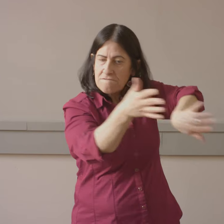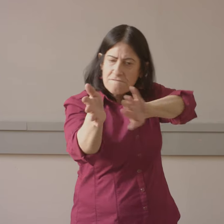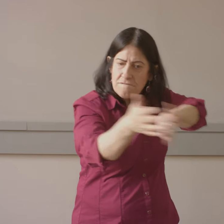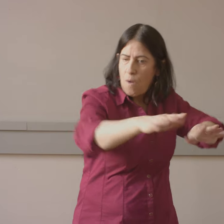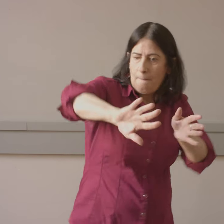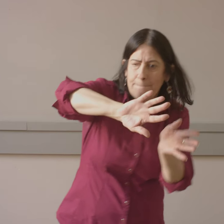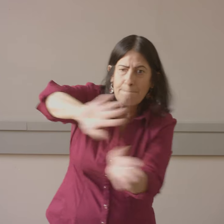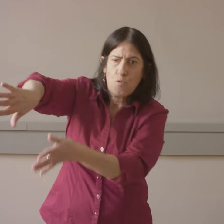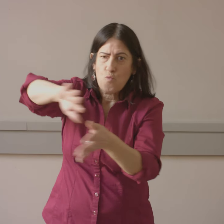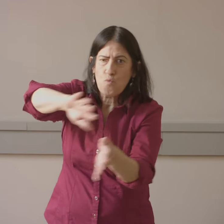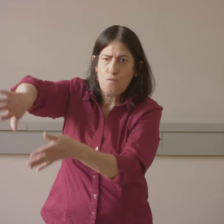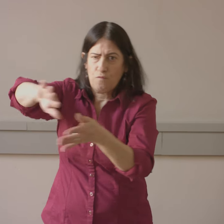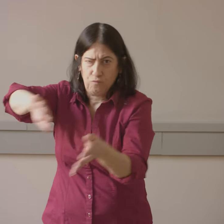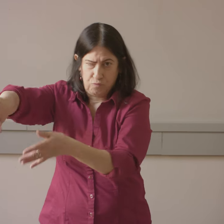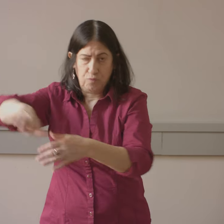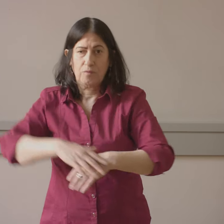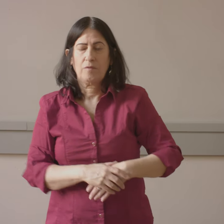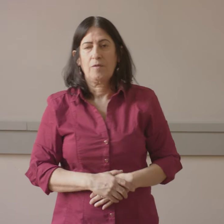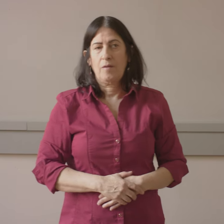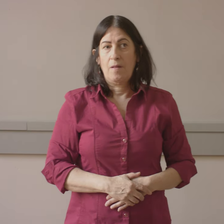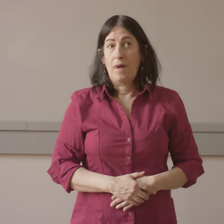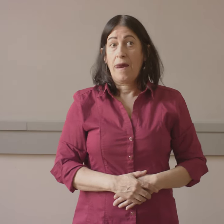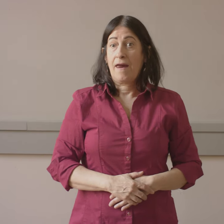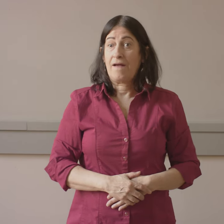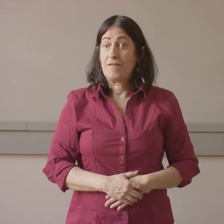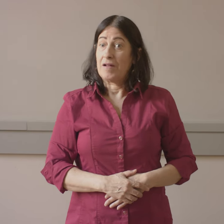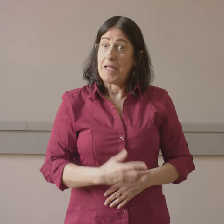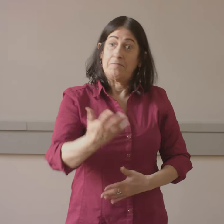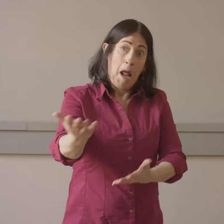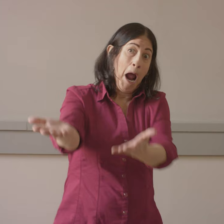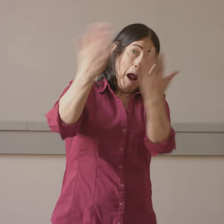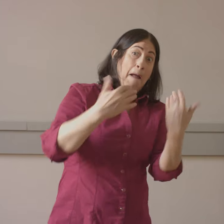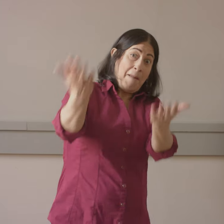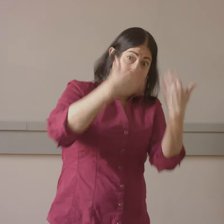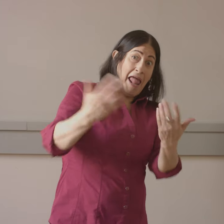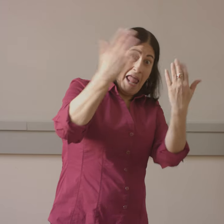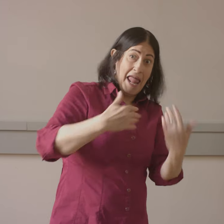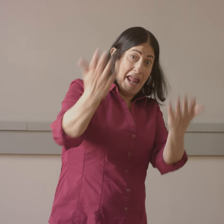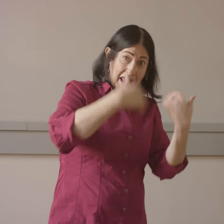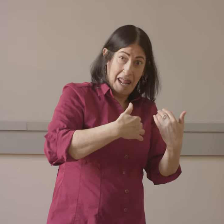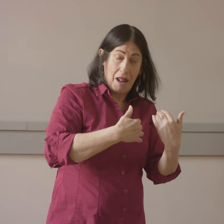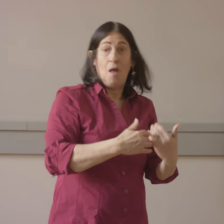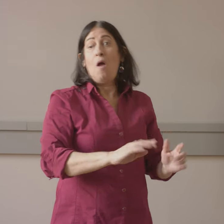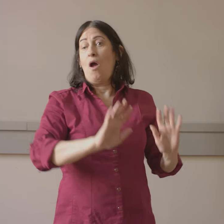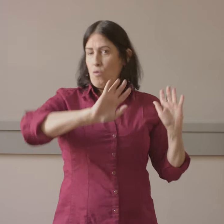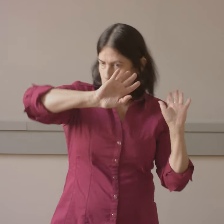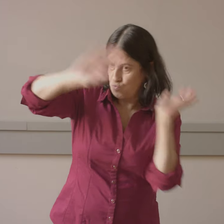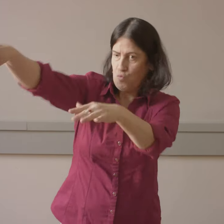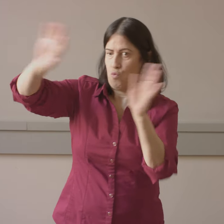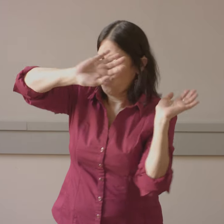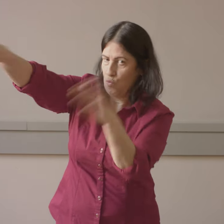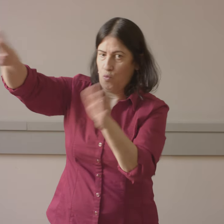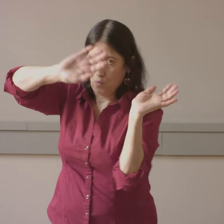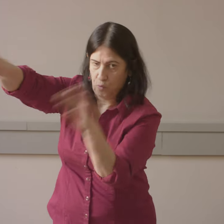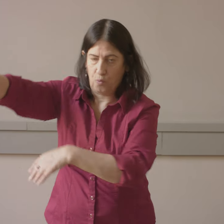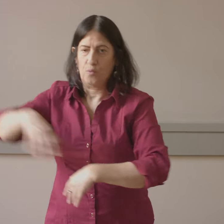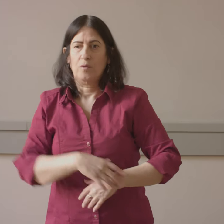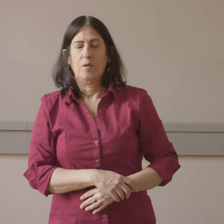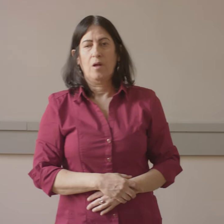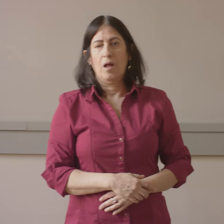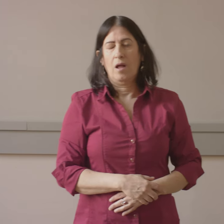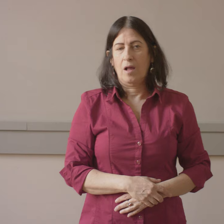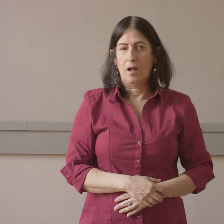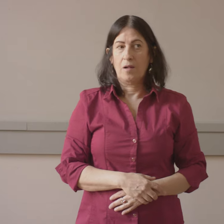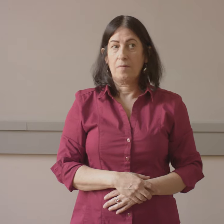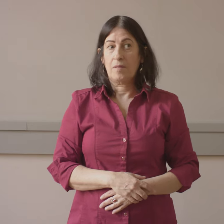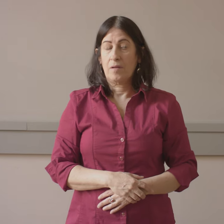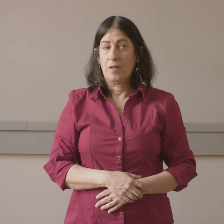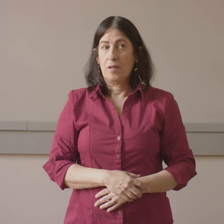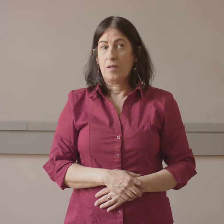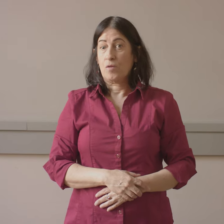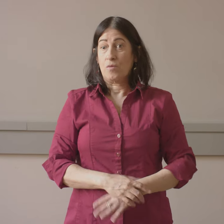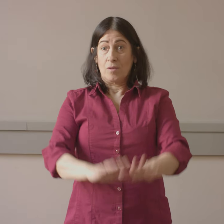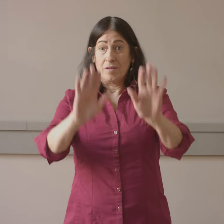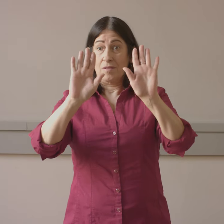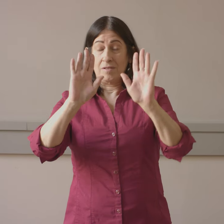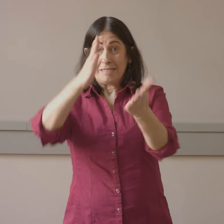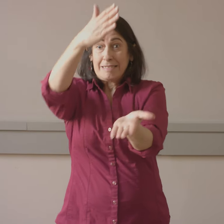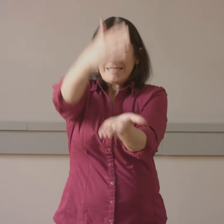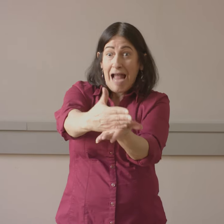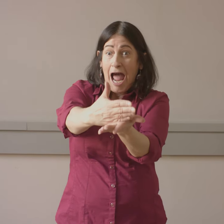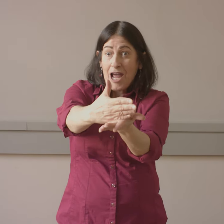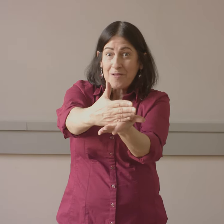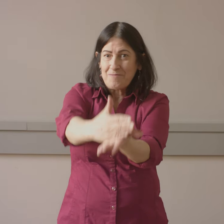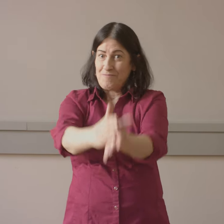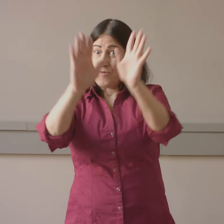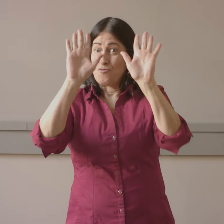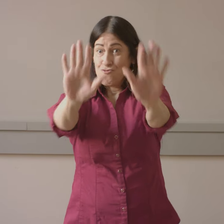just gesture to move over. To come with me or to go, this is the sign for stop.